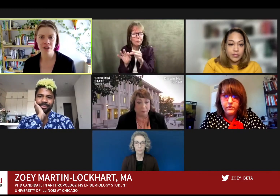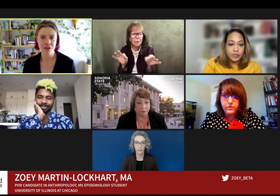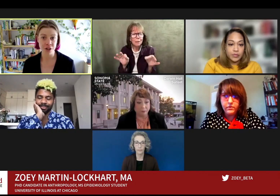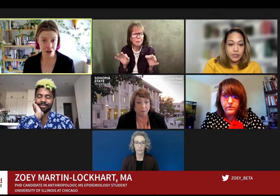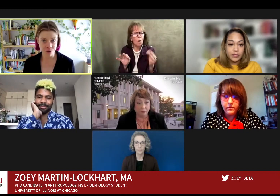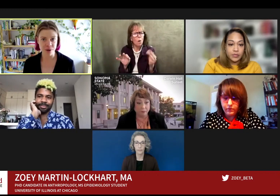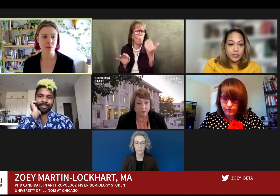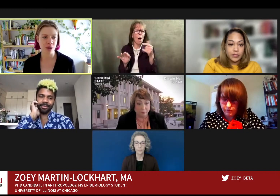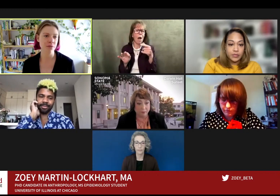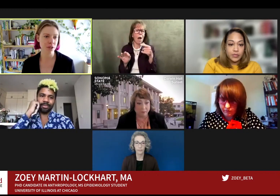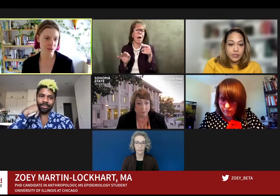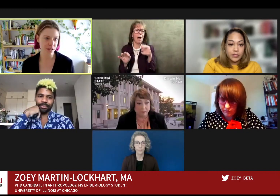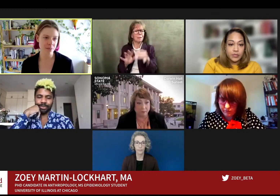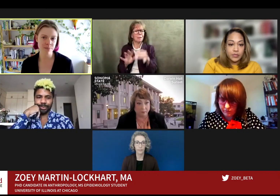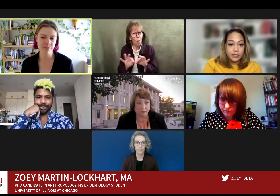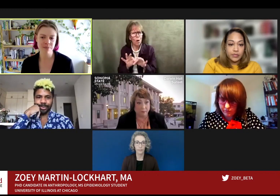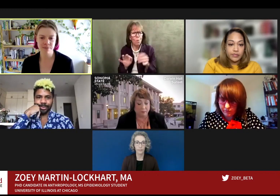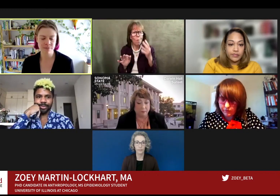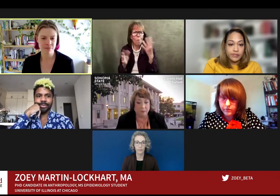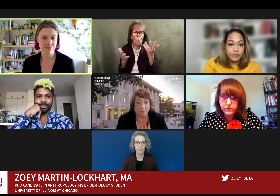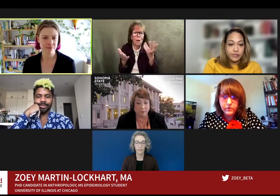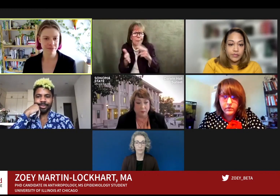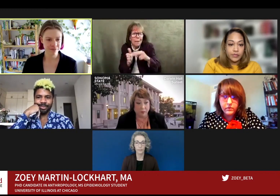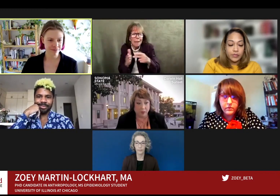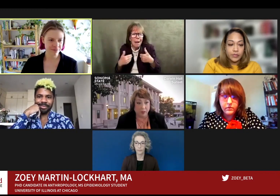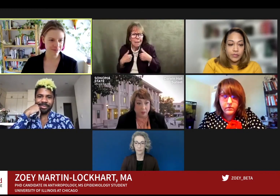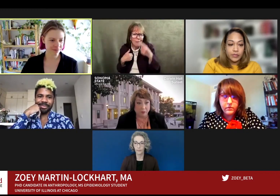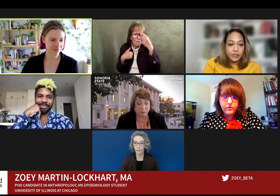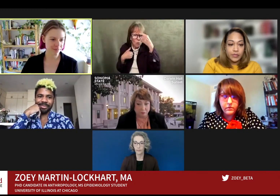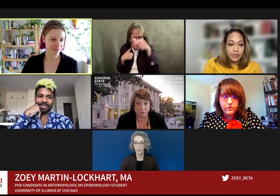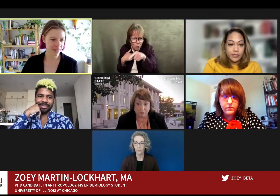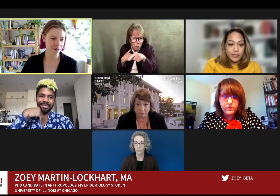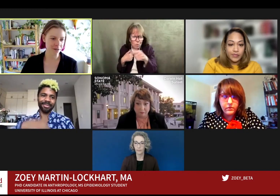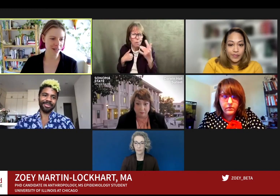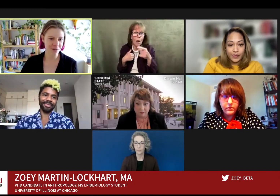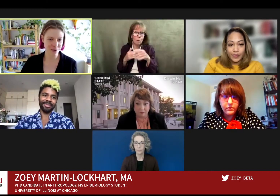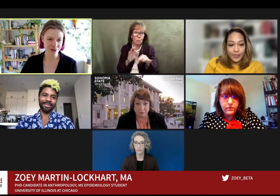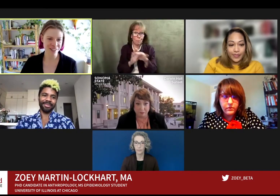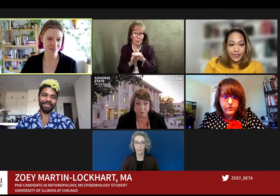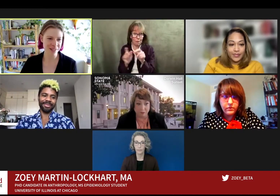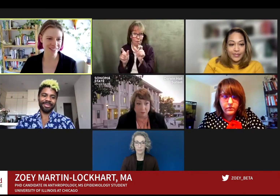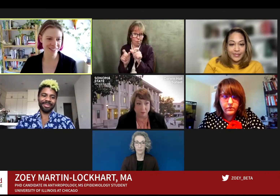meaningful to you and why you chose them. So, anyone wanna jump in?